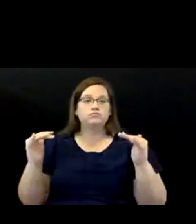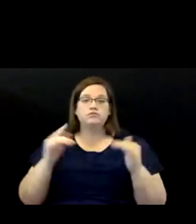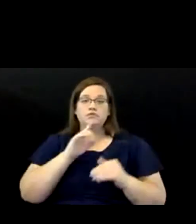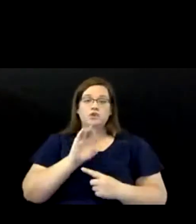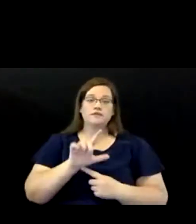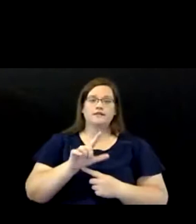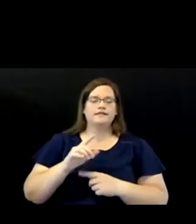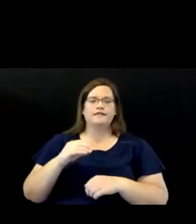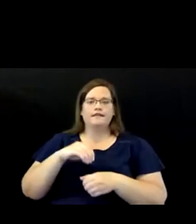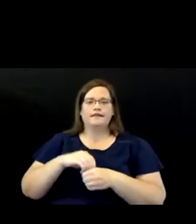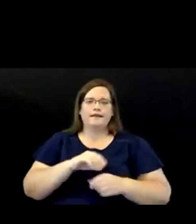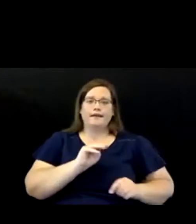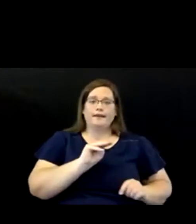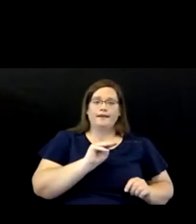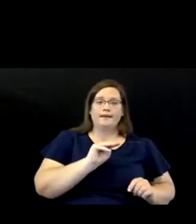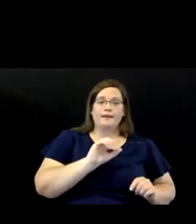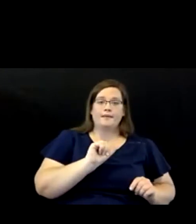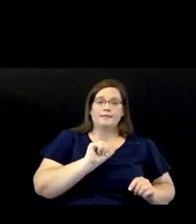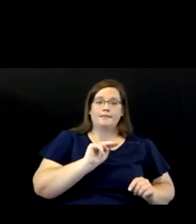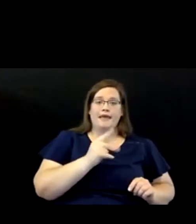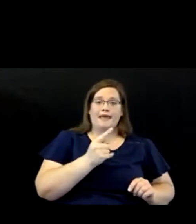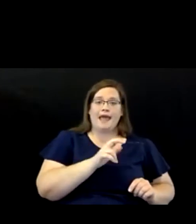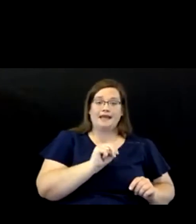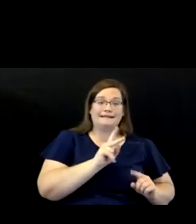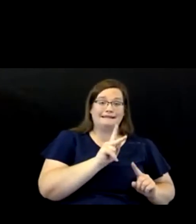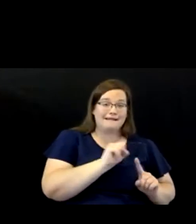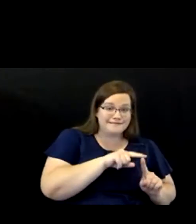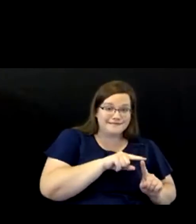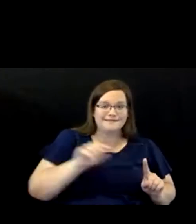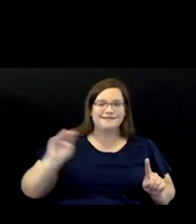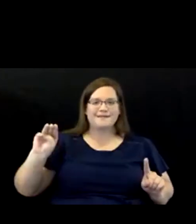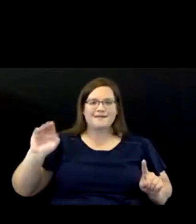, Kansas, and Manhattan, New York, are dealing with different populations.